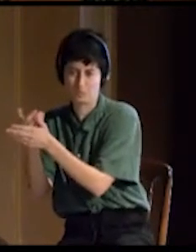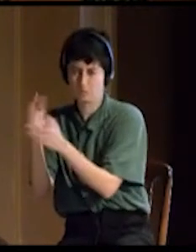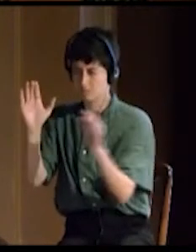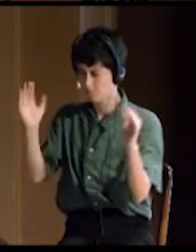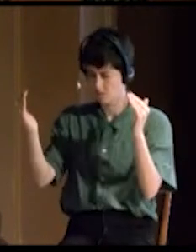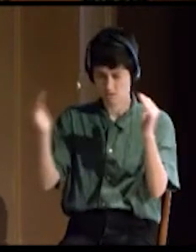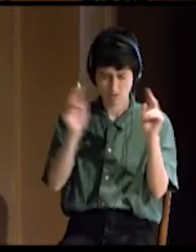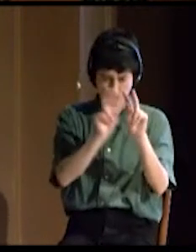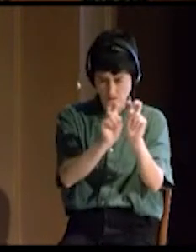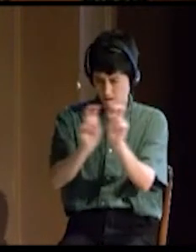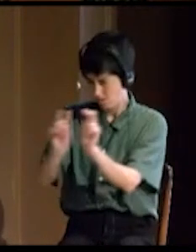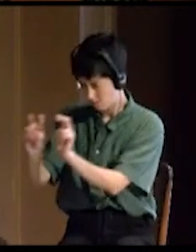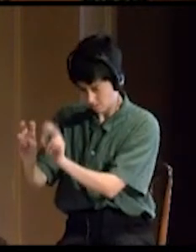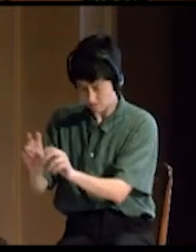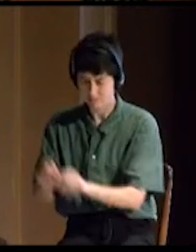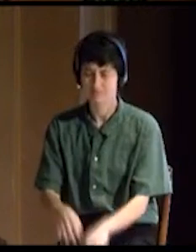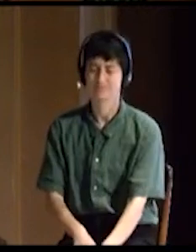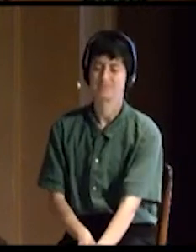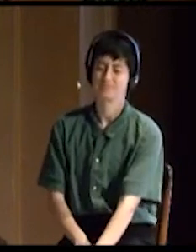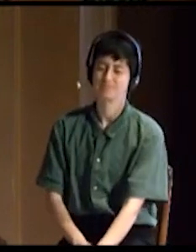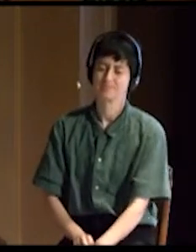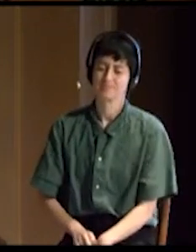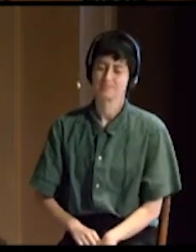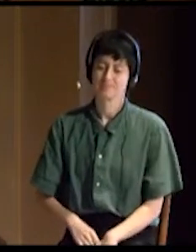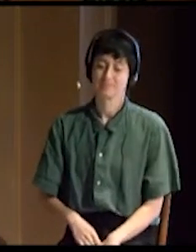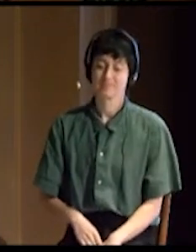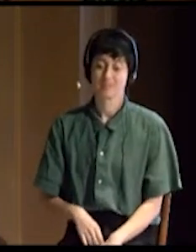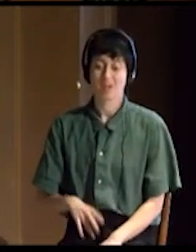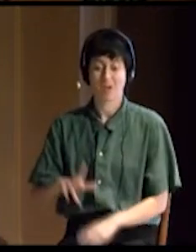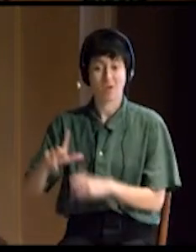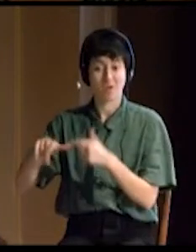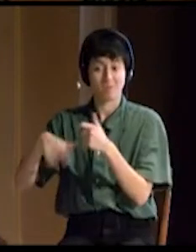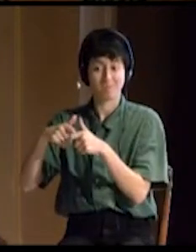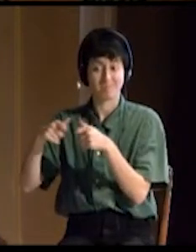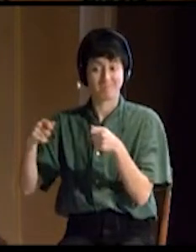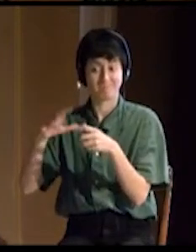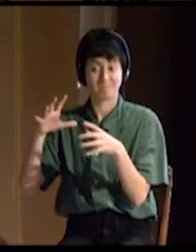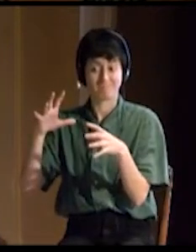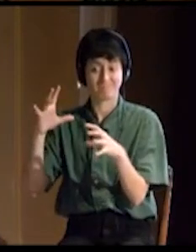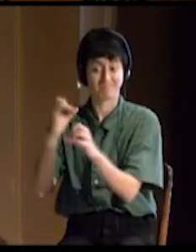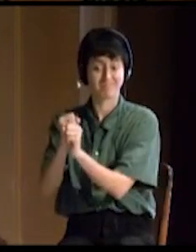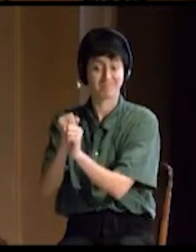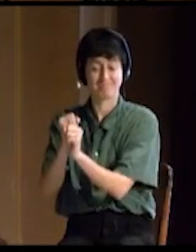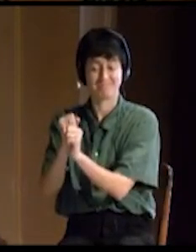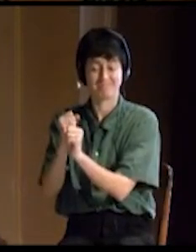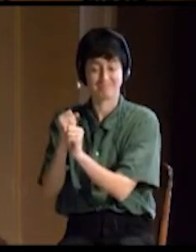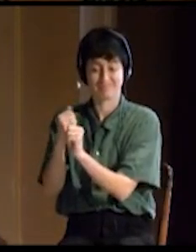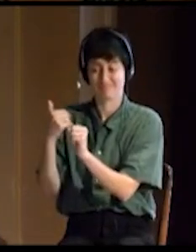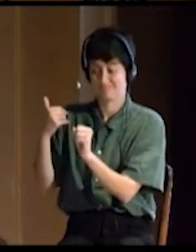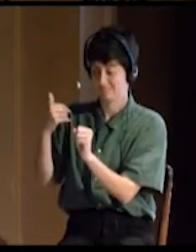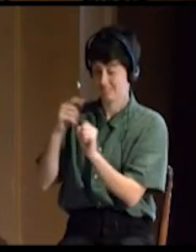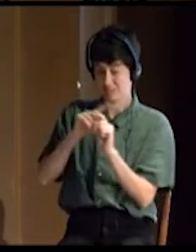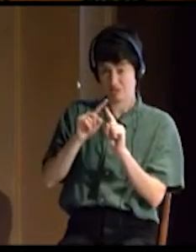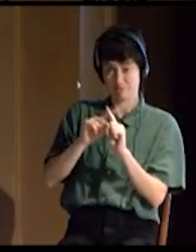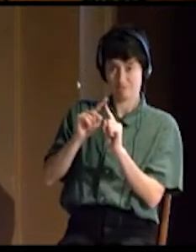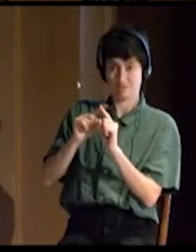that all of these techniques are really wonderful to add new ways or enhance the value